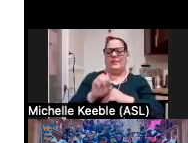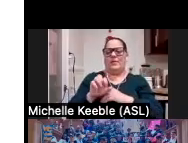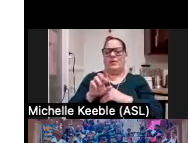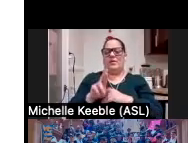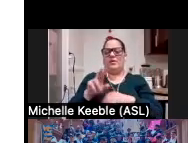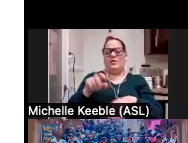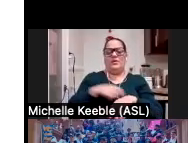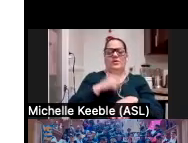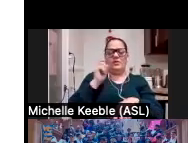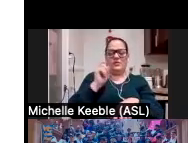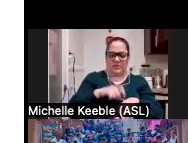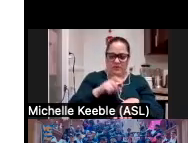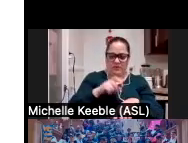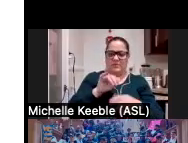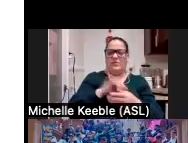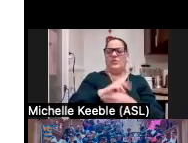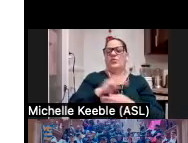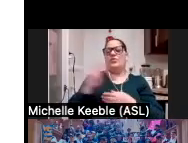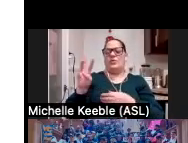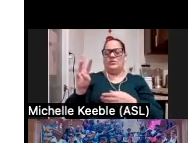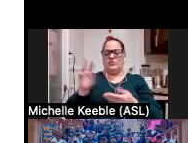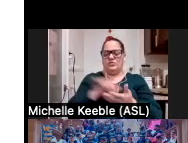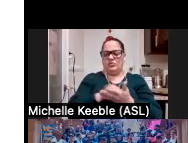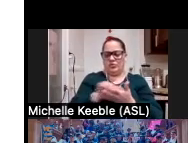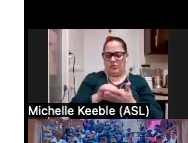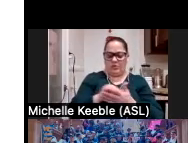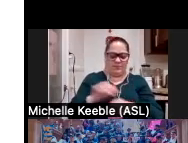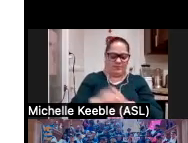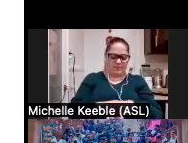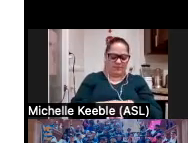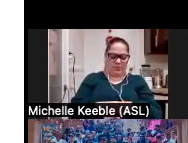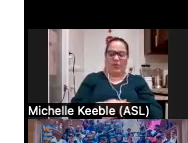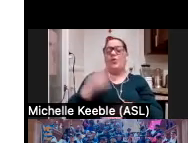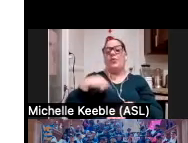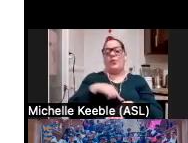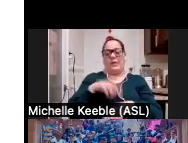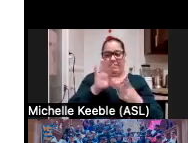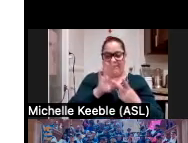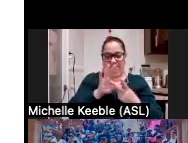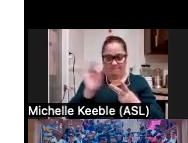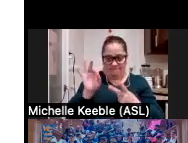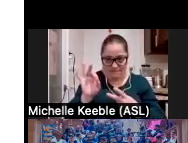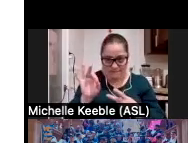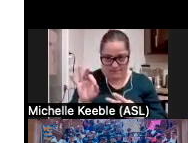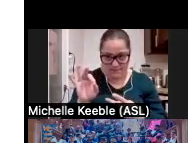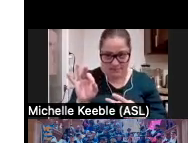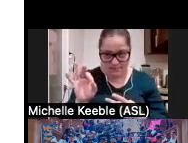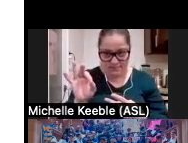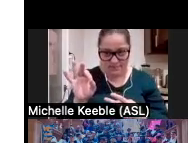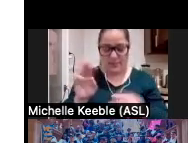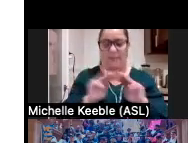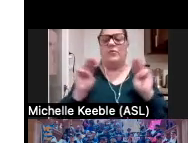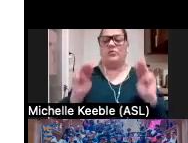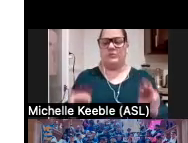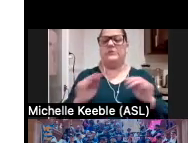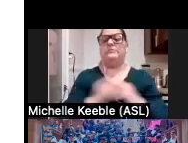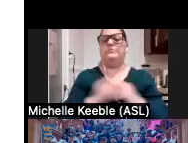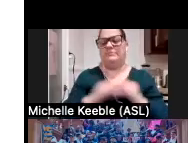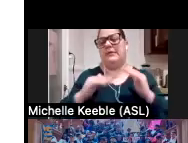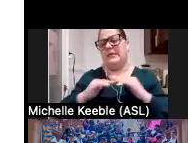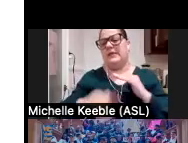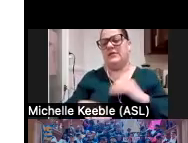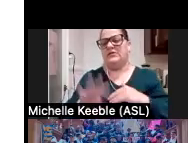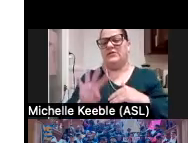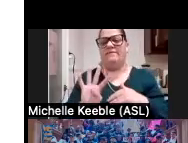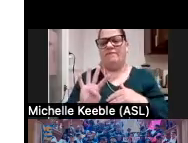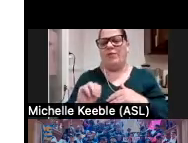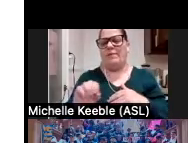be in Western New York. And by chance we found uh the museum less than four miles from our hotel and